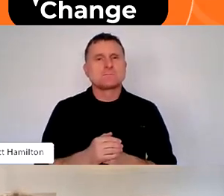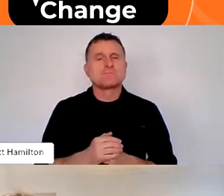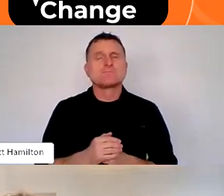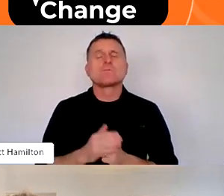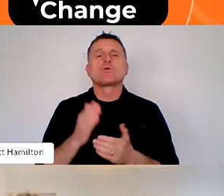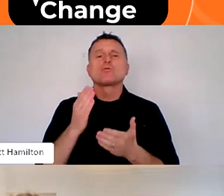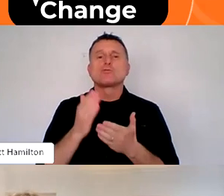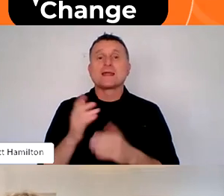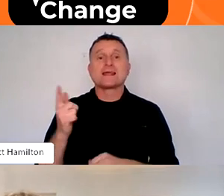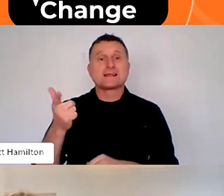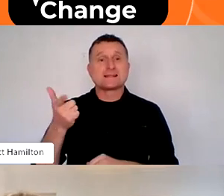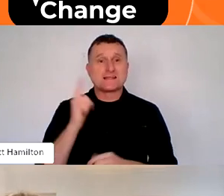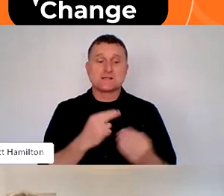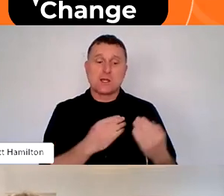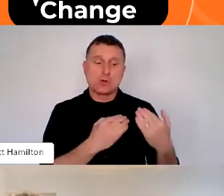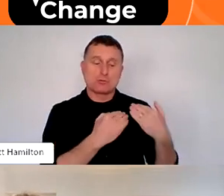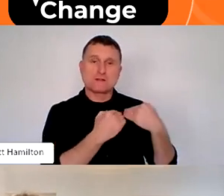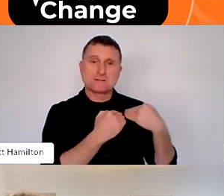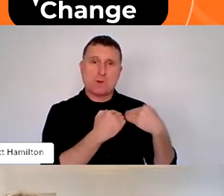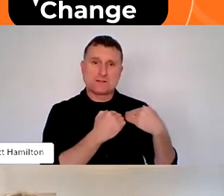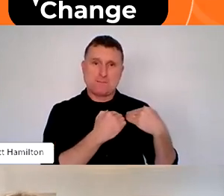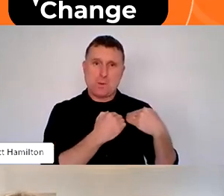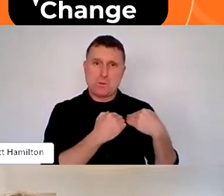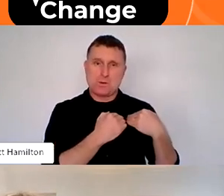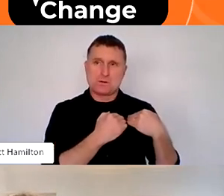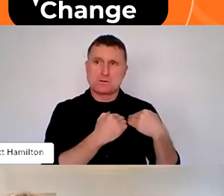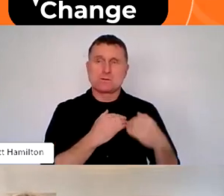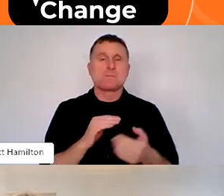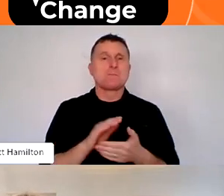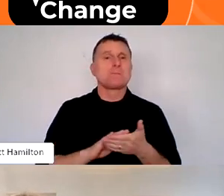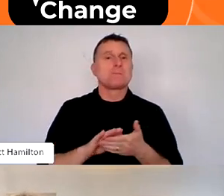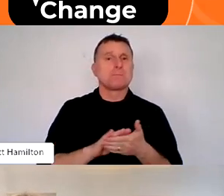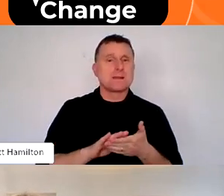of teachers to be part of this movement towards a more inclusive